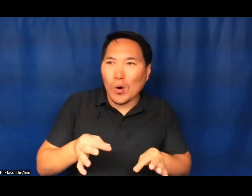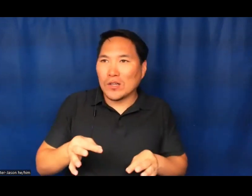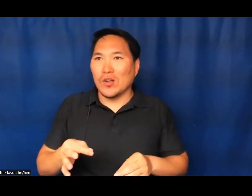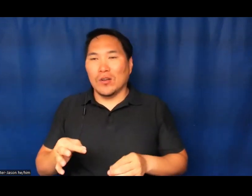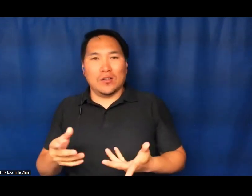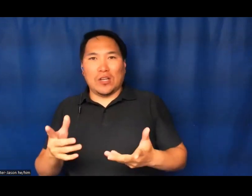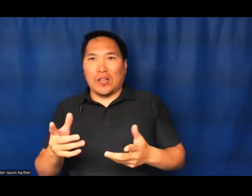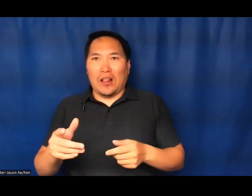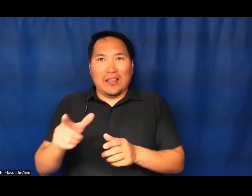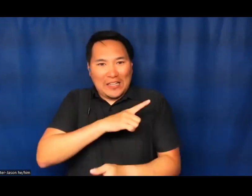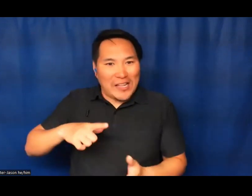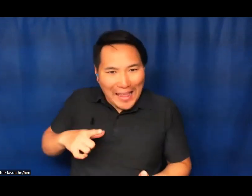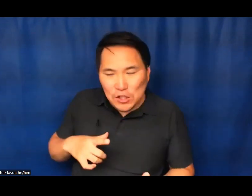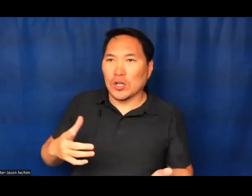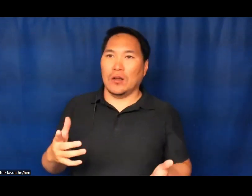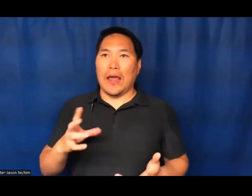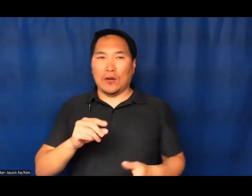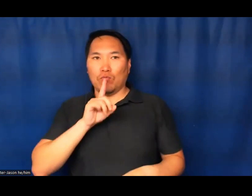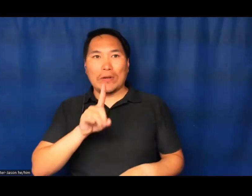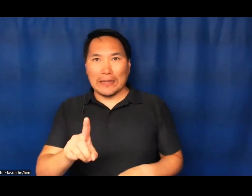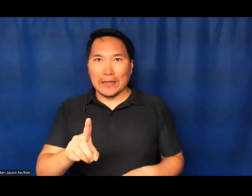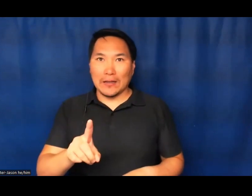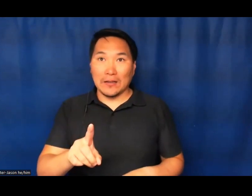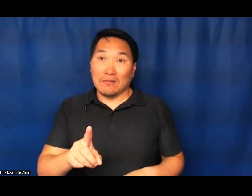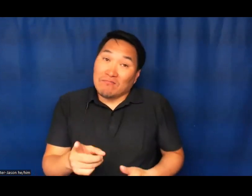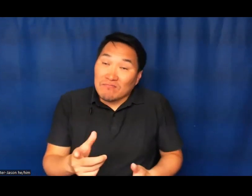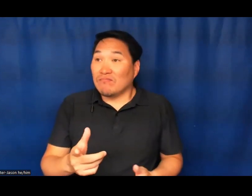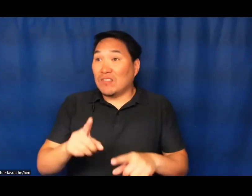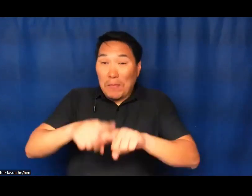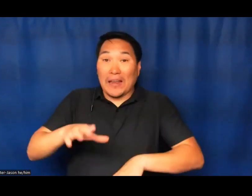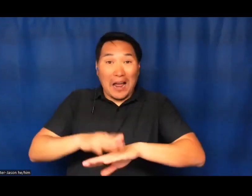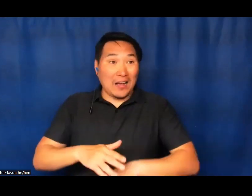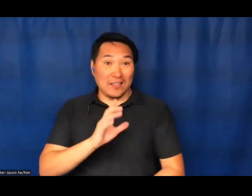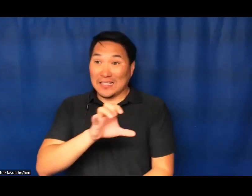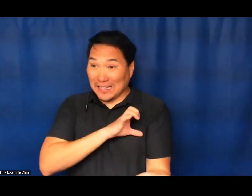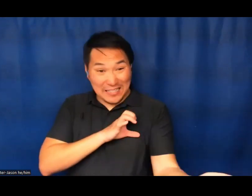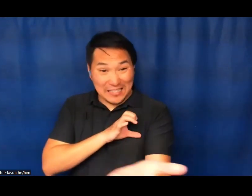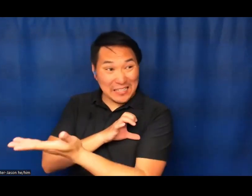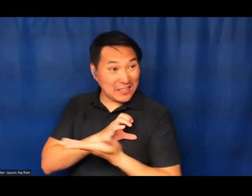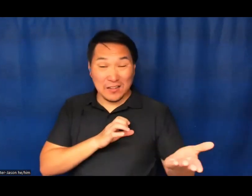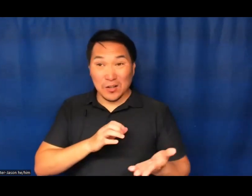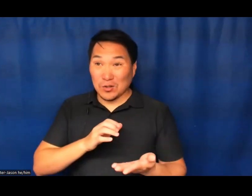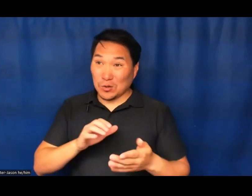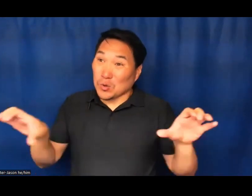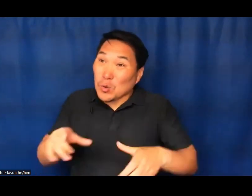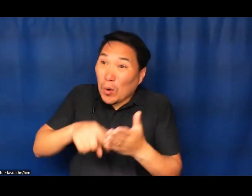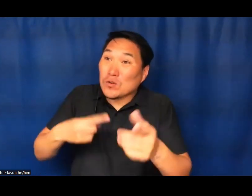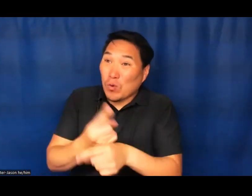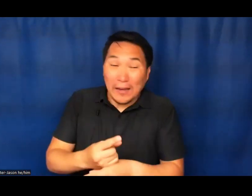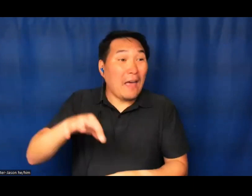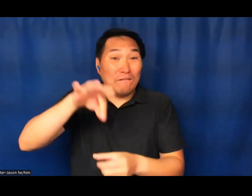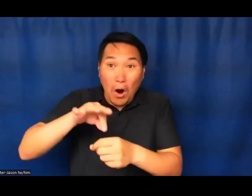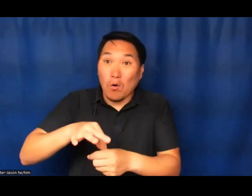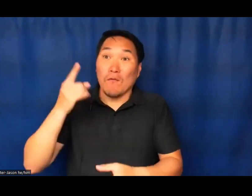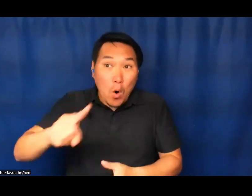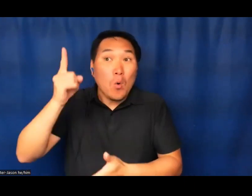ultimately, appealing to our fellow citizens to really do what's right about what's right.